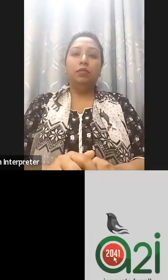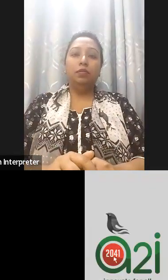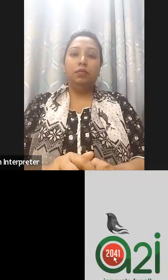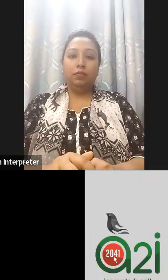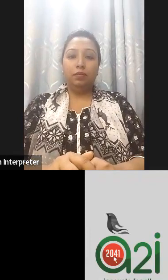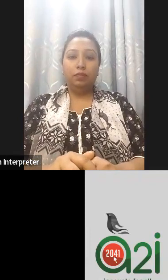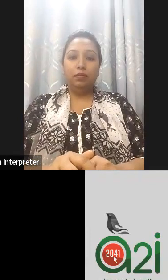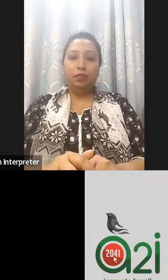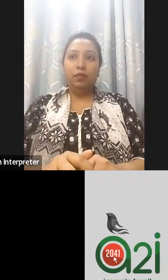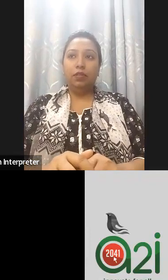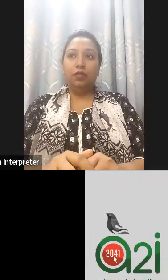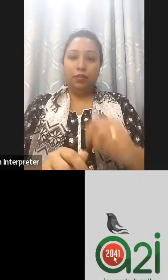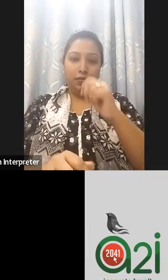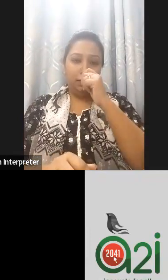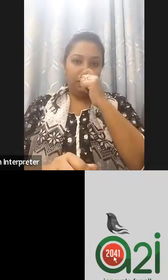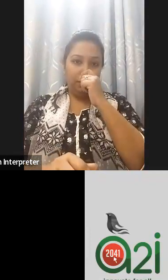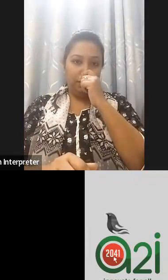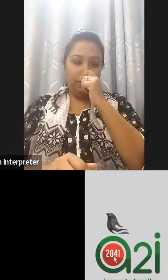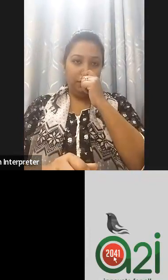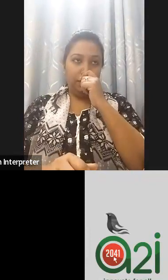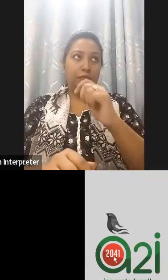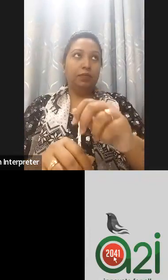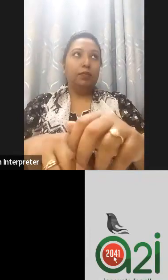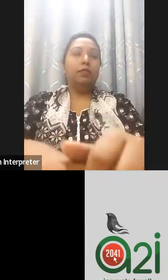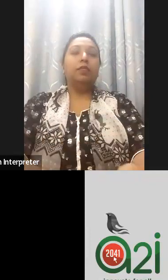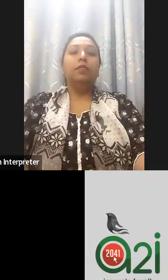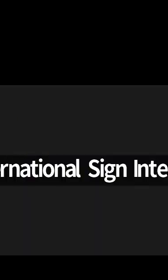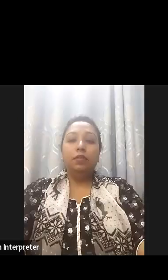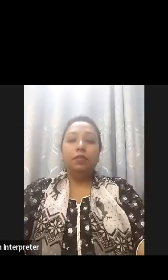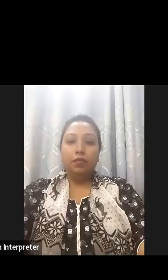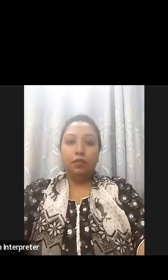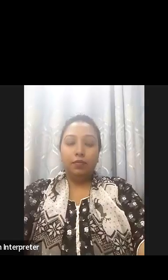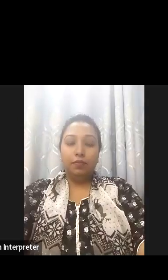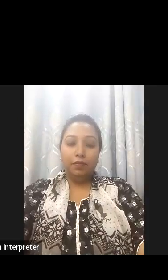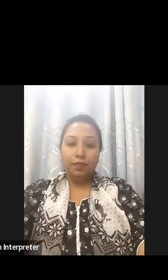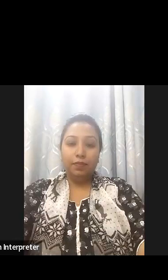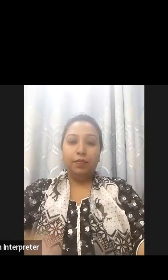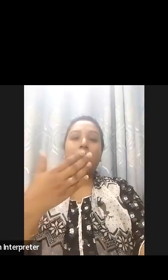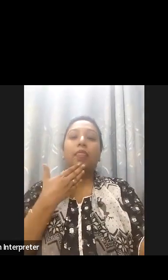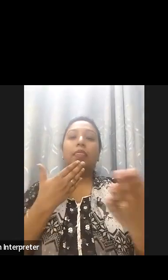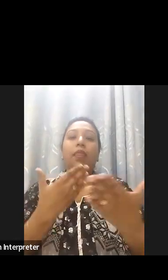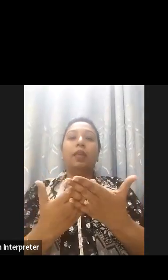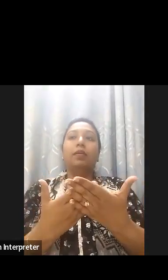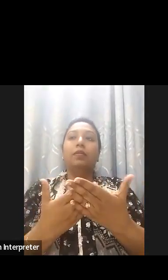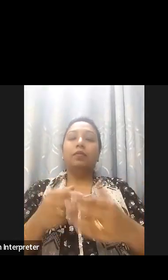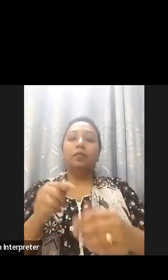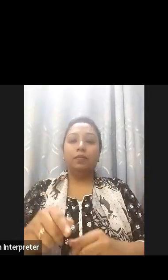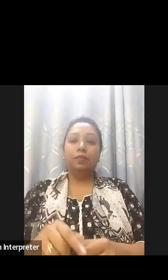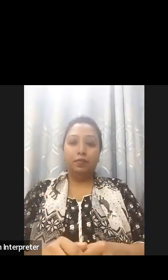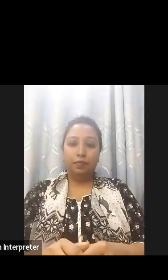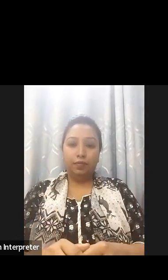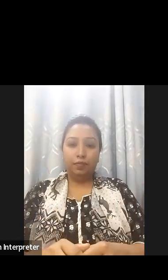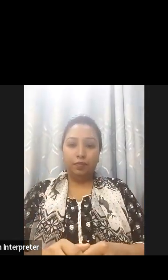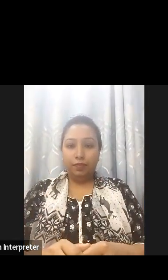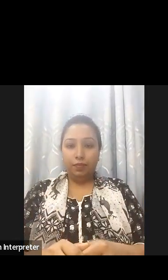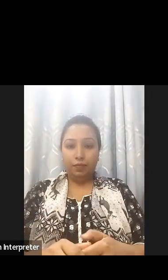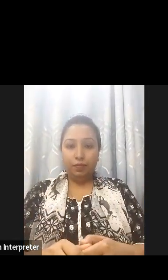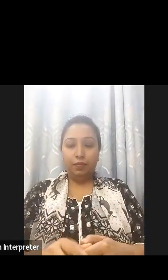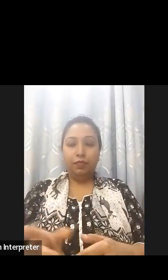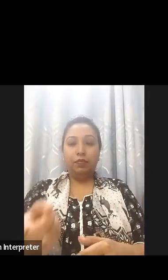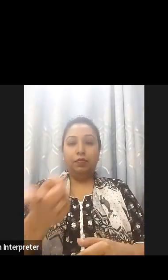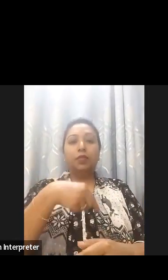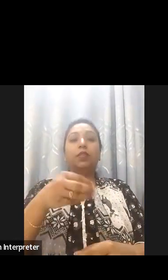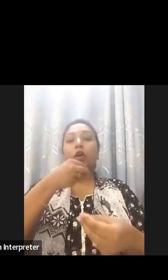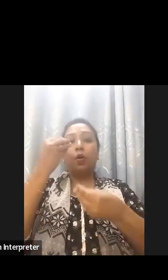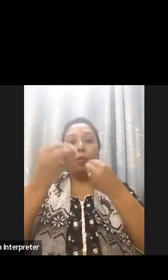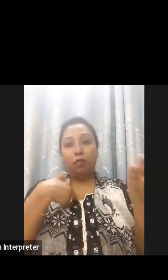microphone is yours. Thank you very much moderator, distinguished speakers, panelists and participants